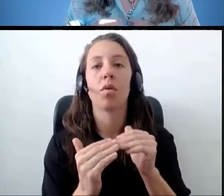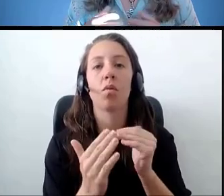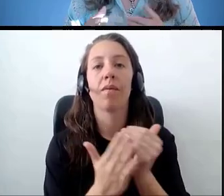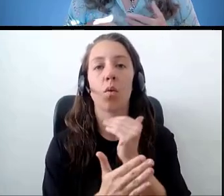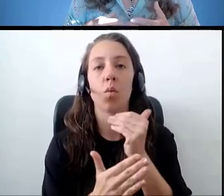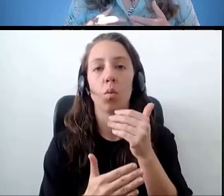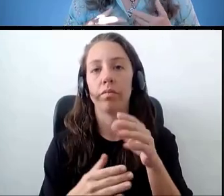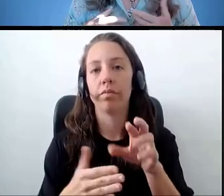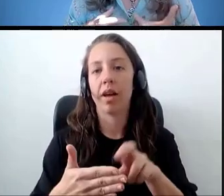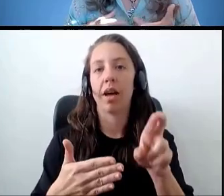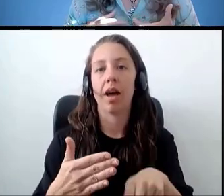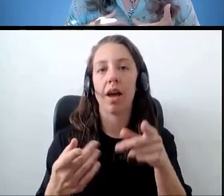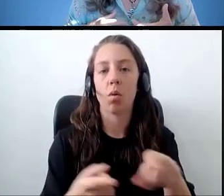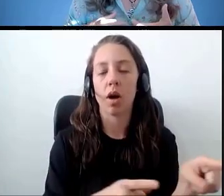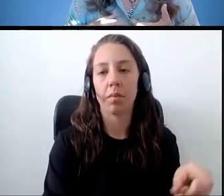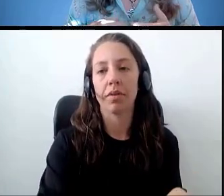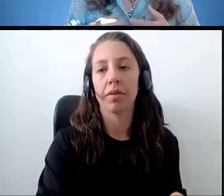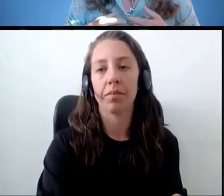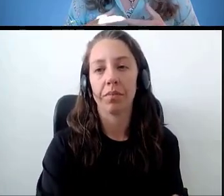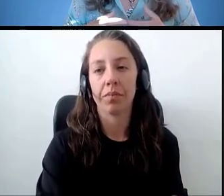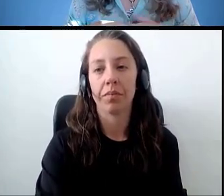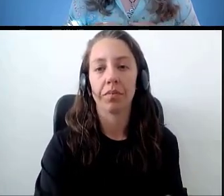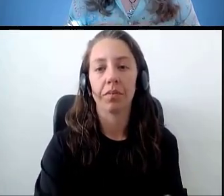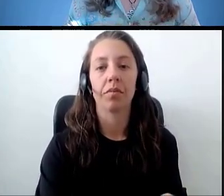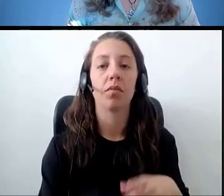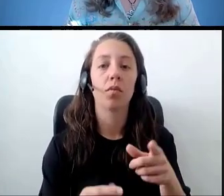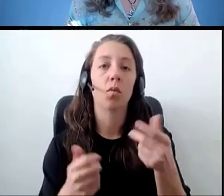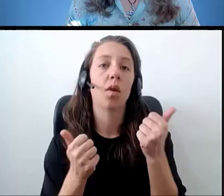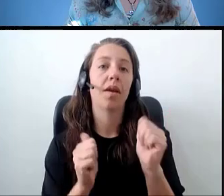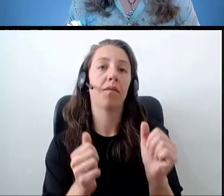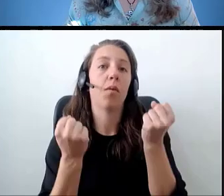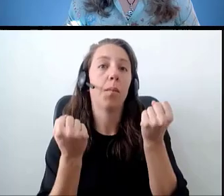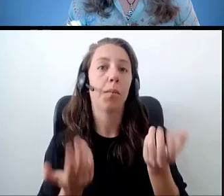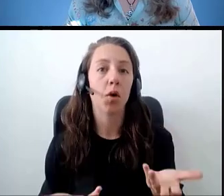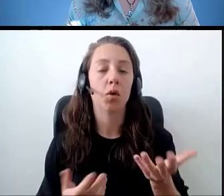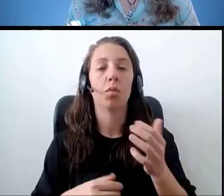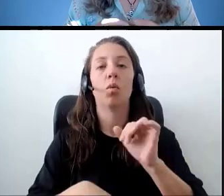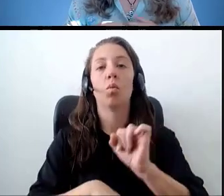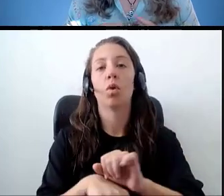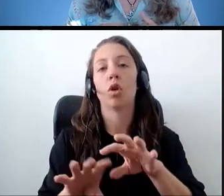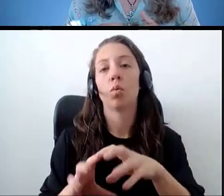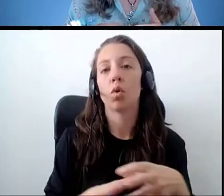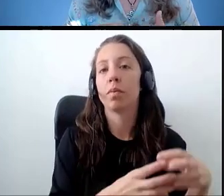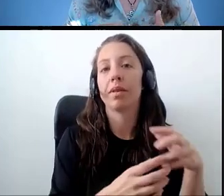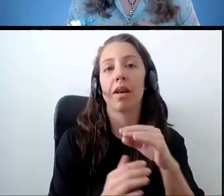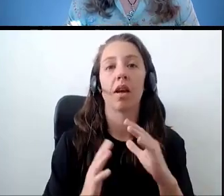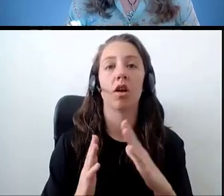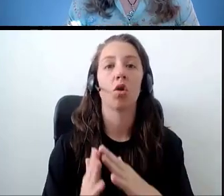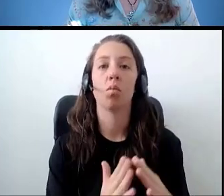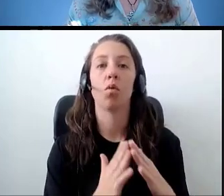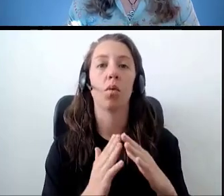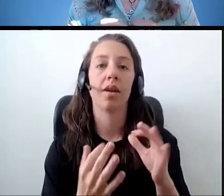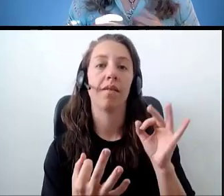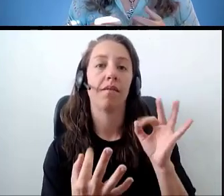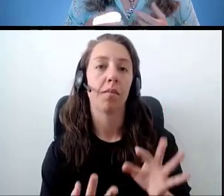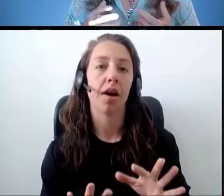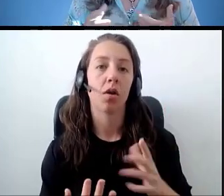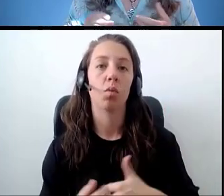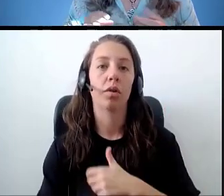Through the efforts of multiple working groups and considerable community feedback, NIH is implementing the simplified review framework in an effort to address